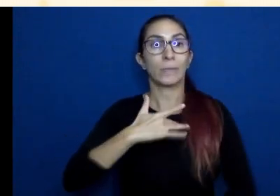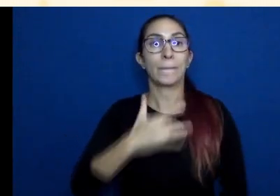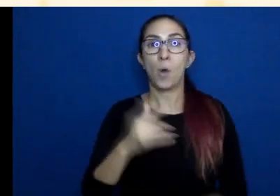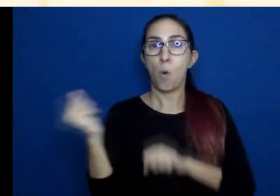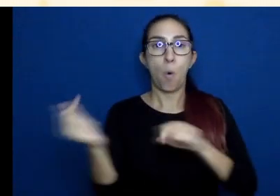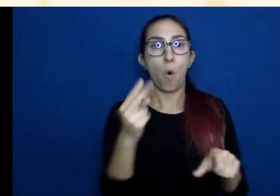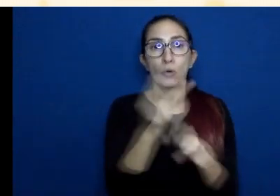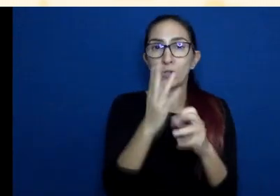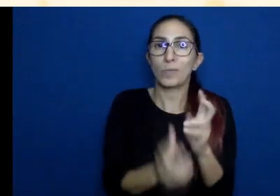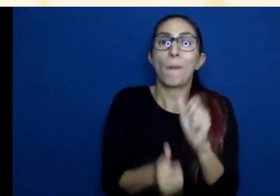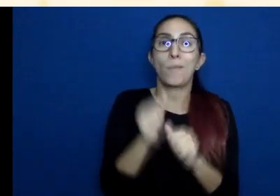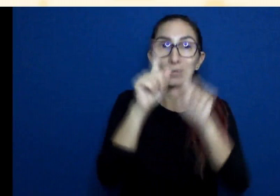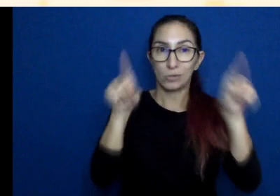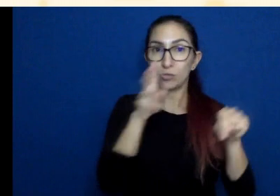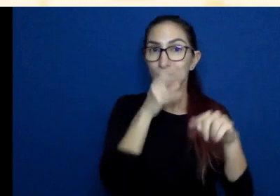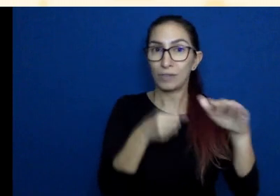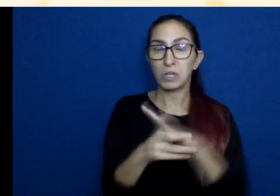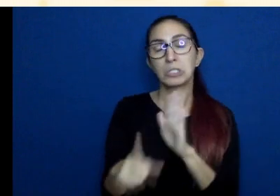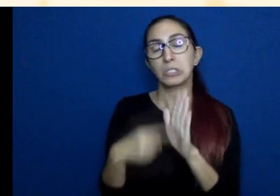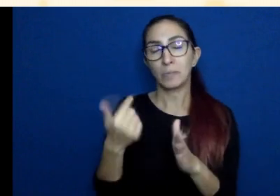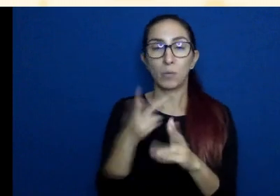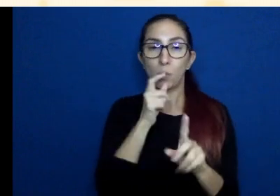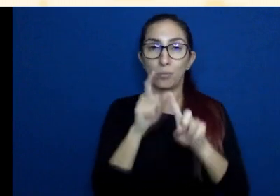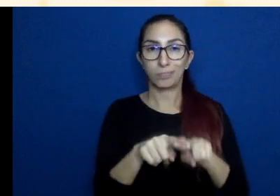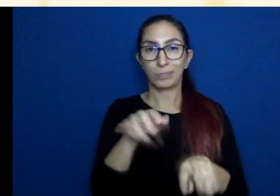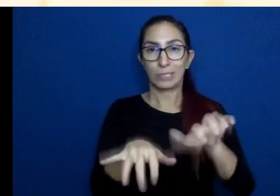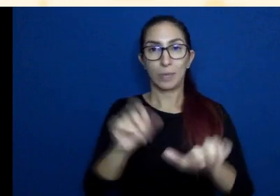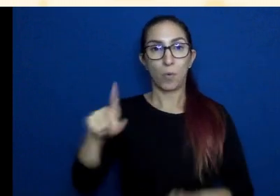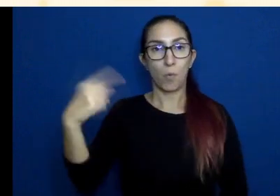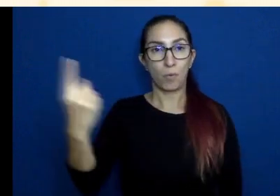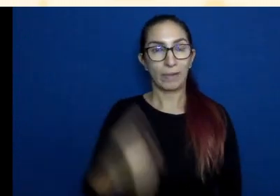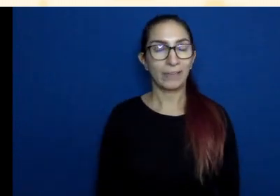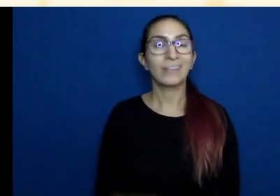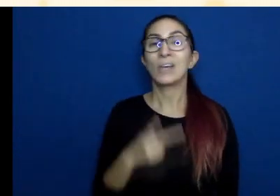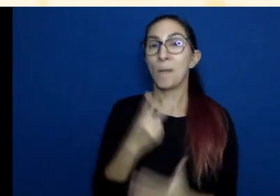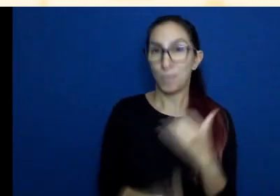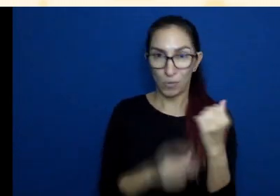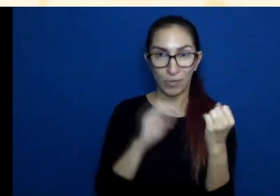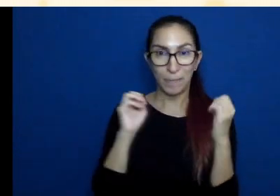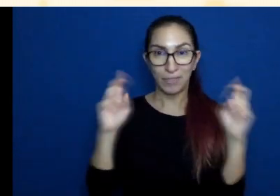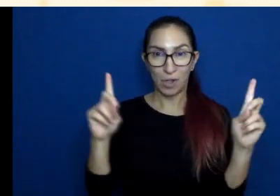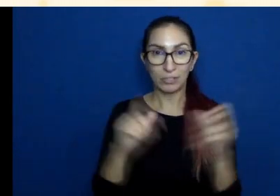So this applies to all users, mostly encountered, though, by screen-reader users and sometimes keyboard users,